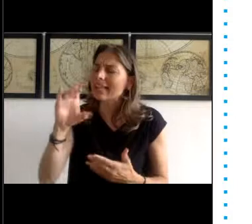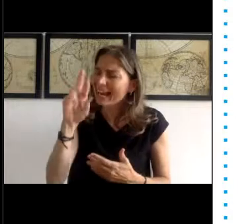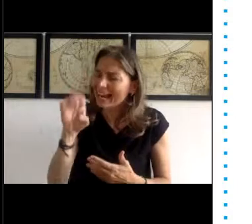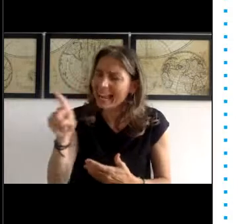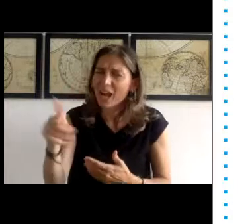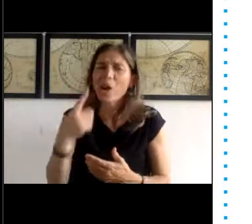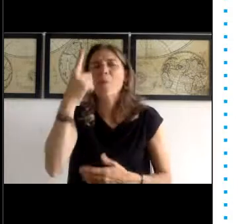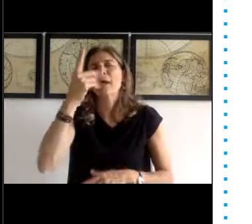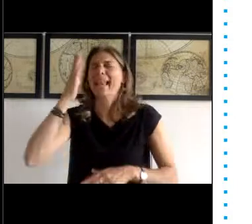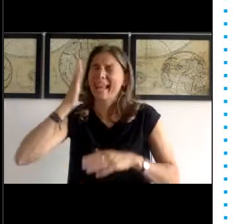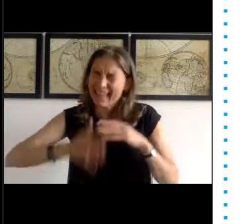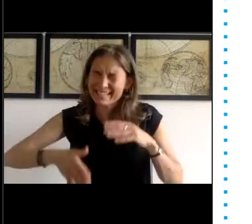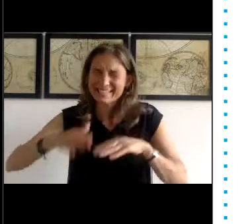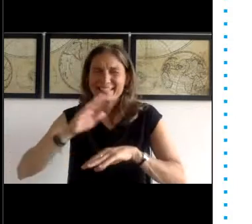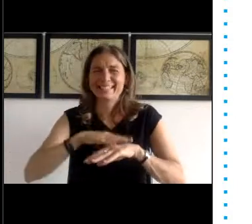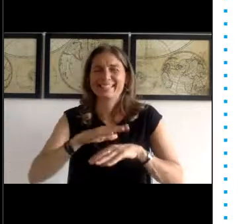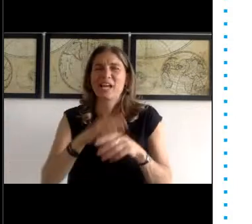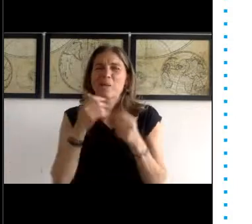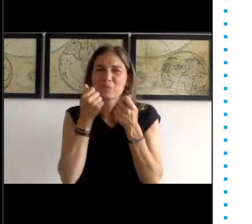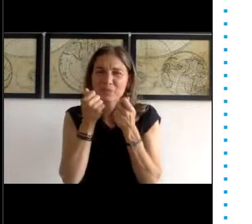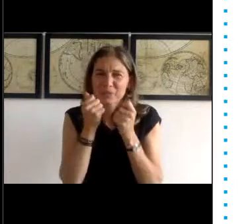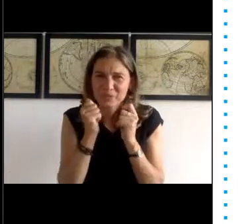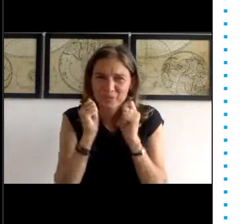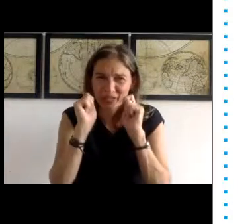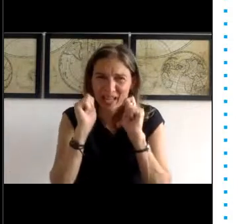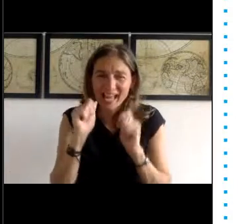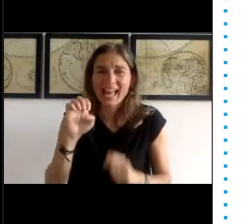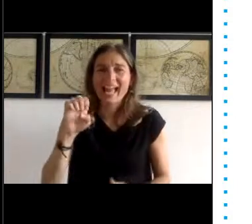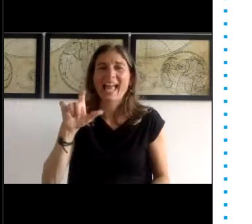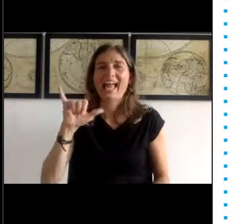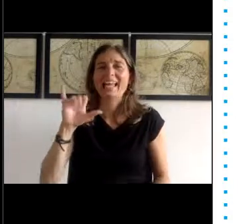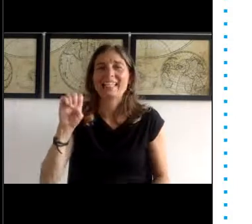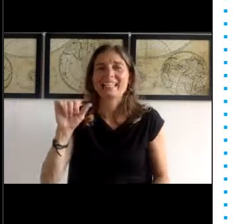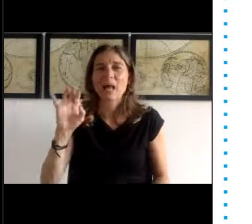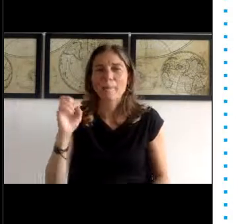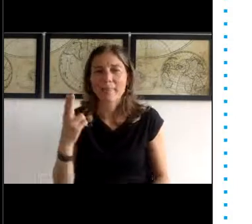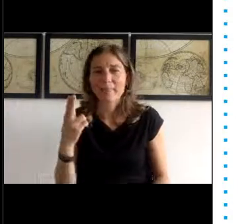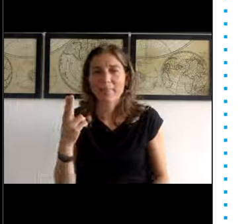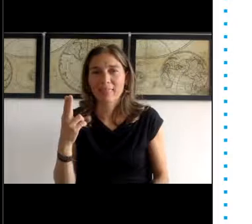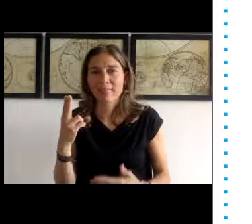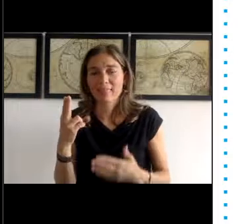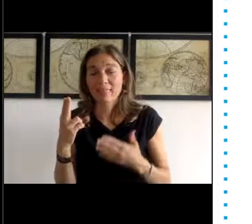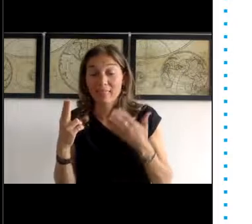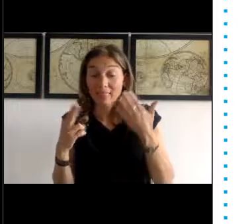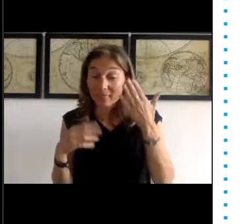all these adventures but also the solidarity